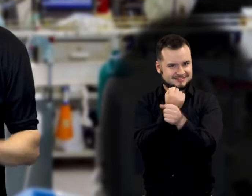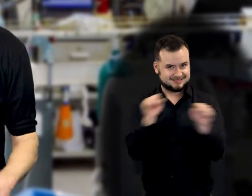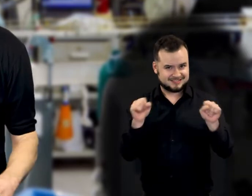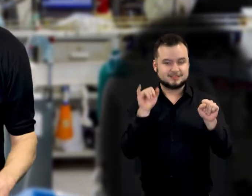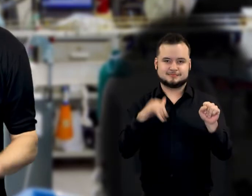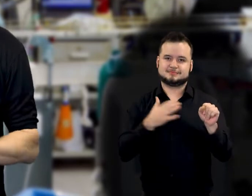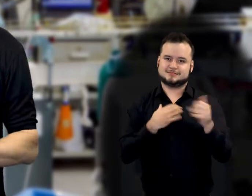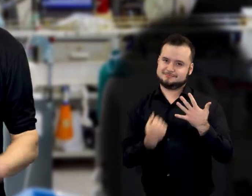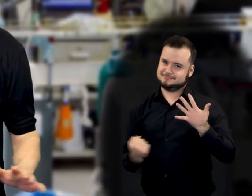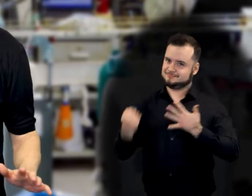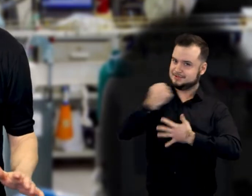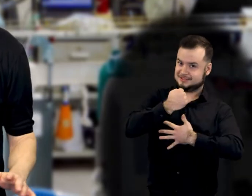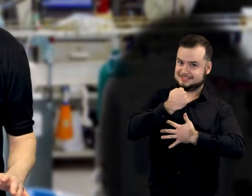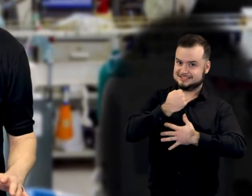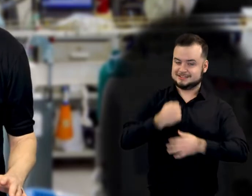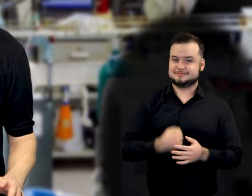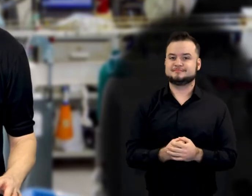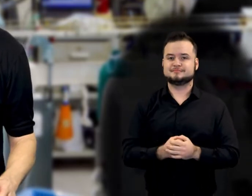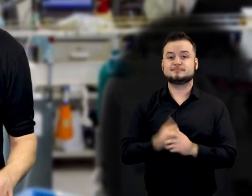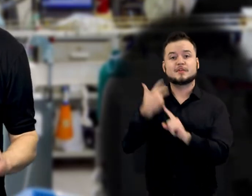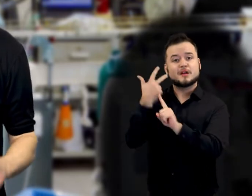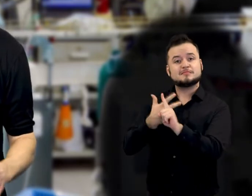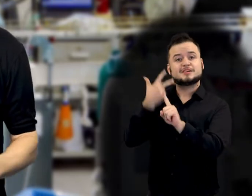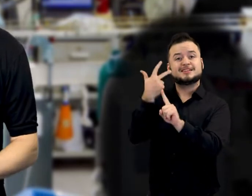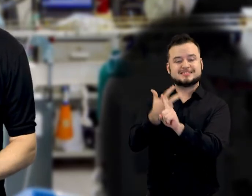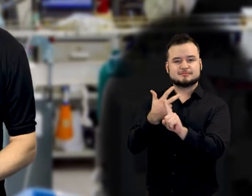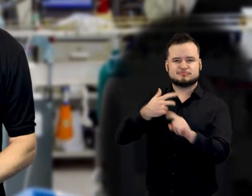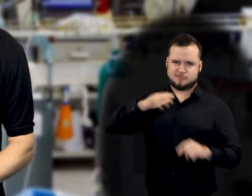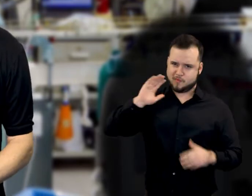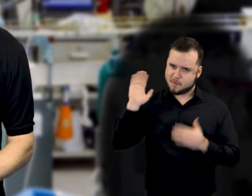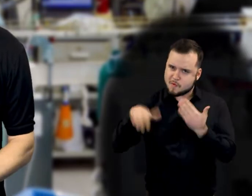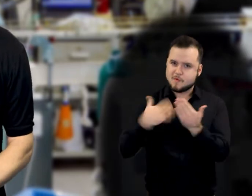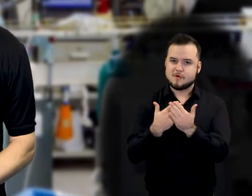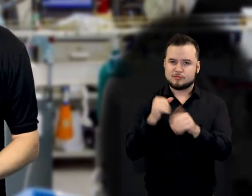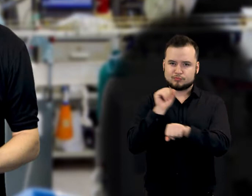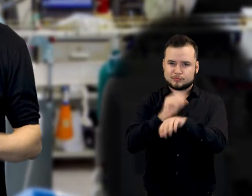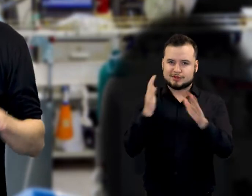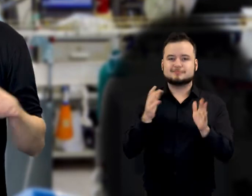Every quarter, all plant employees have to complete mandatory safety training.